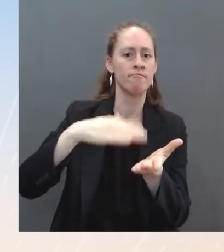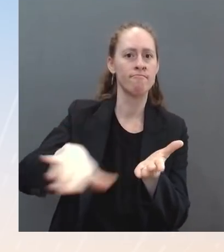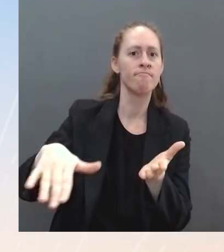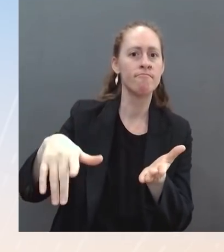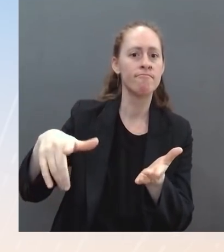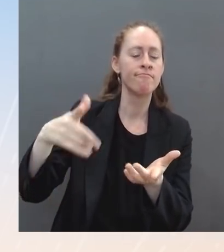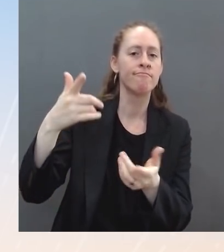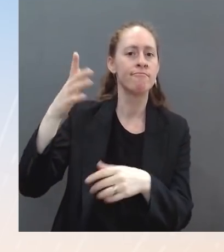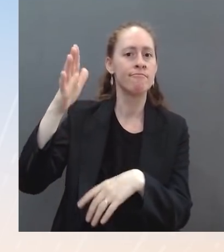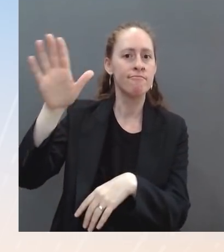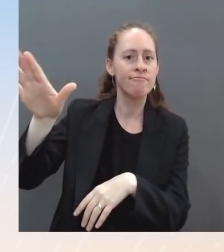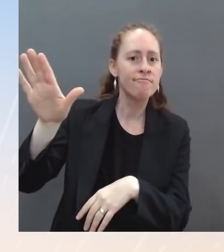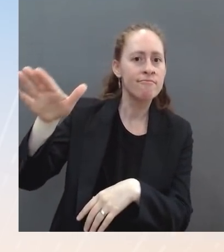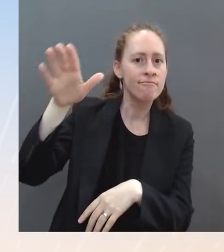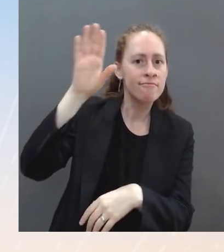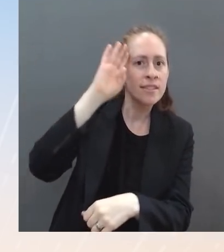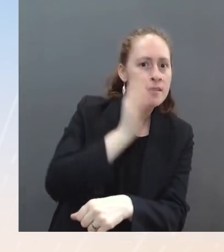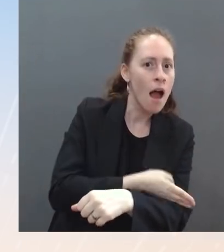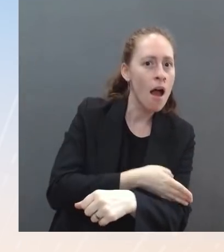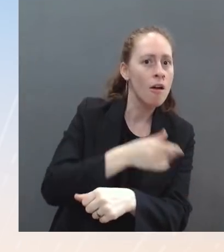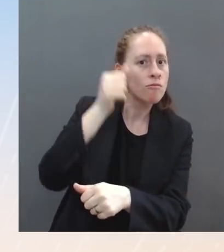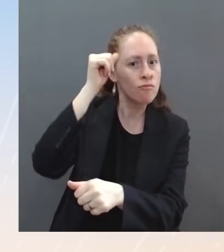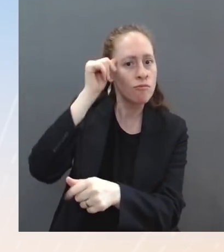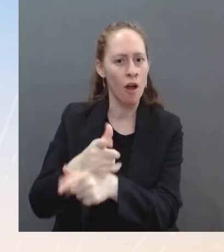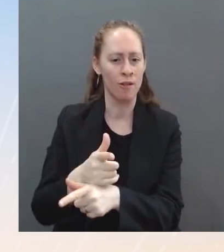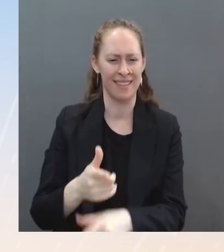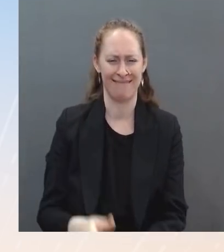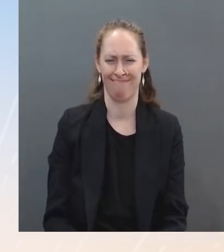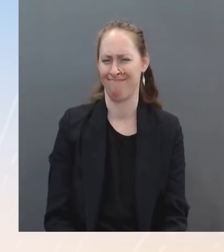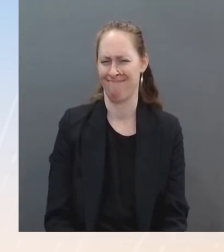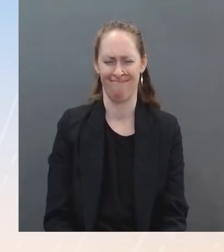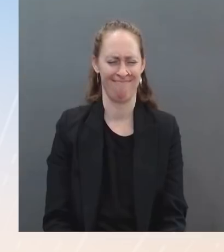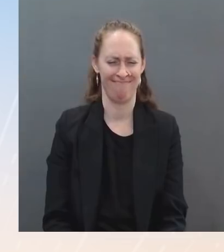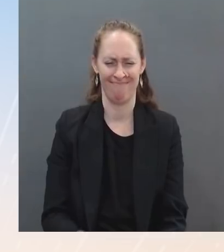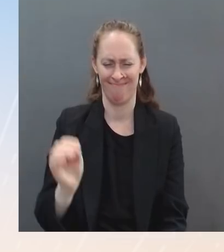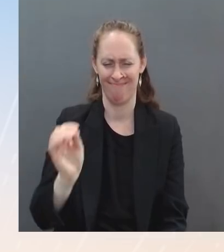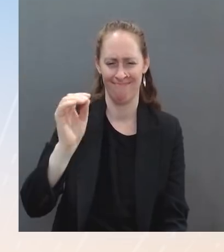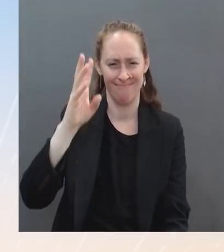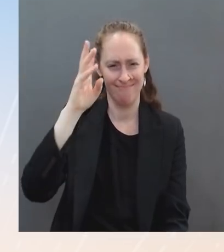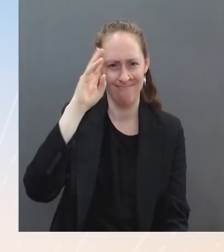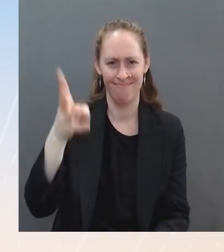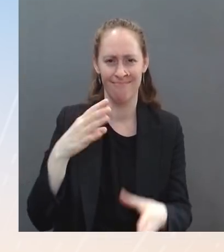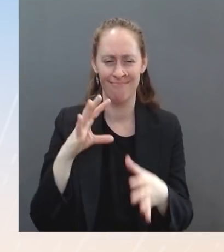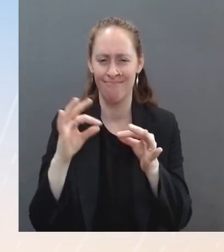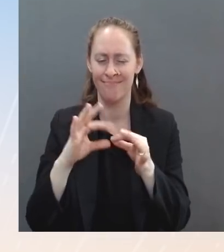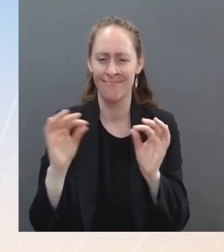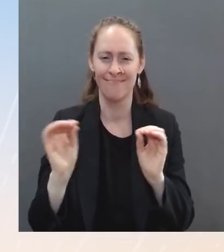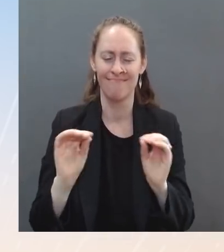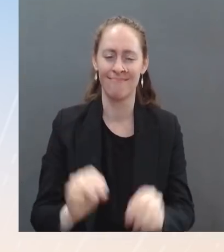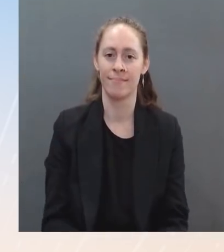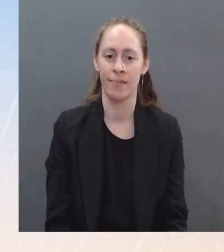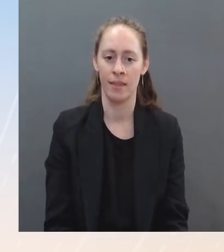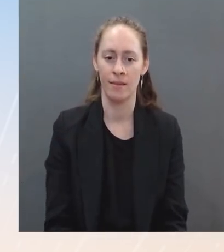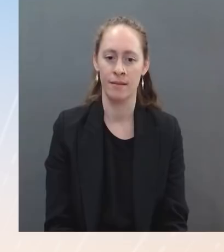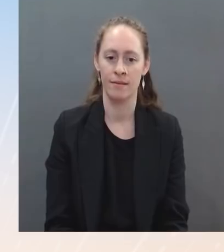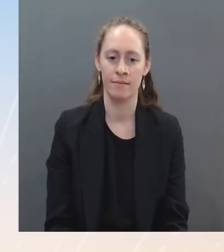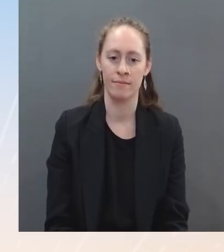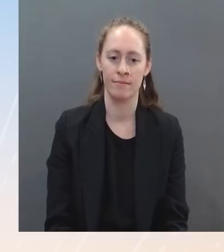I don't have anything to add from this podium. Justin. >> The Press: Thanks, Kate. The President met with progressive lawmakers last night here at the White House.